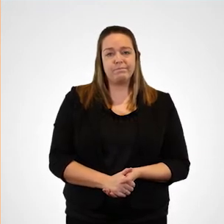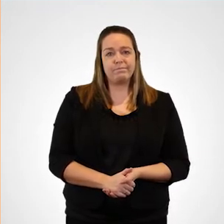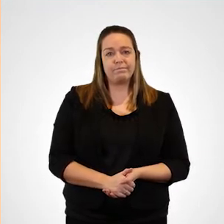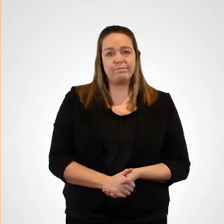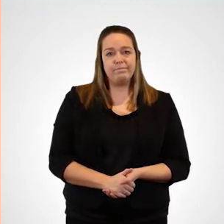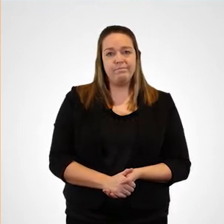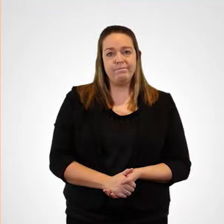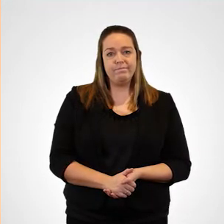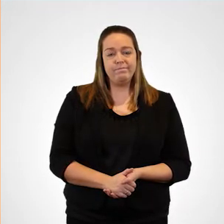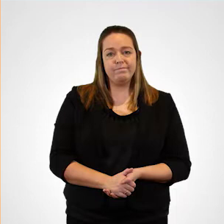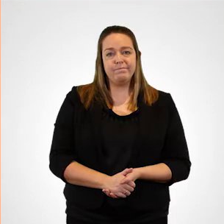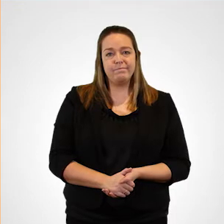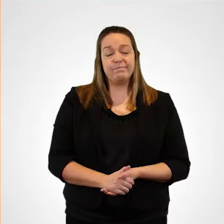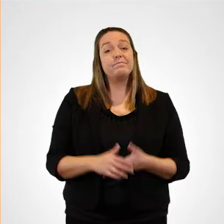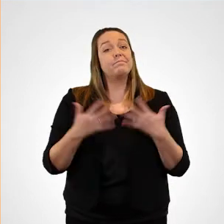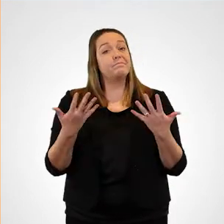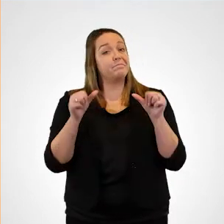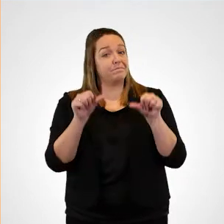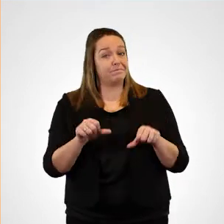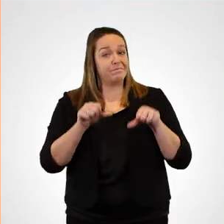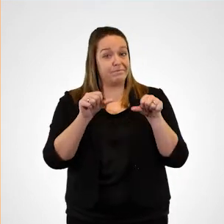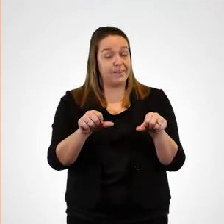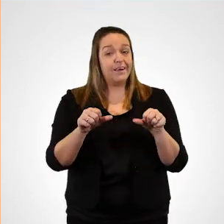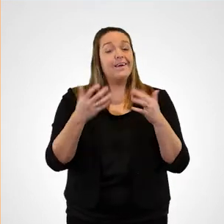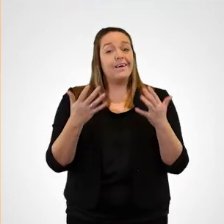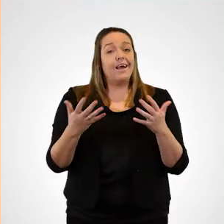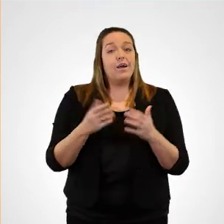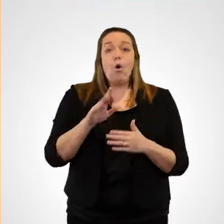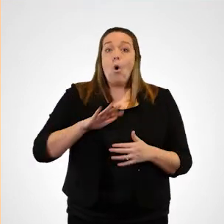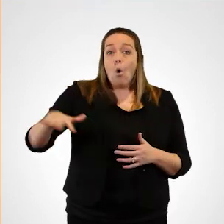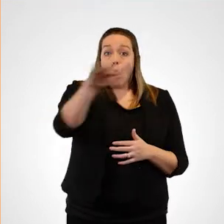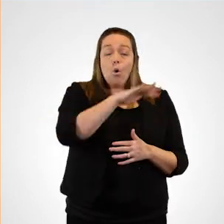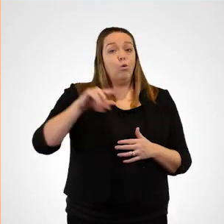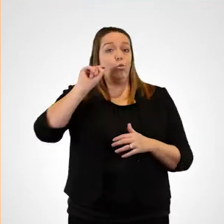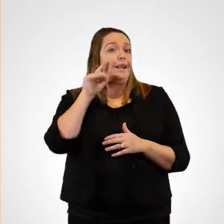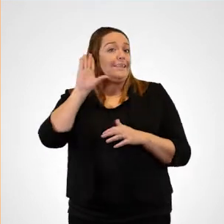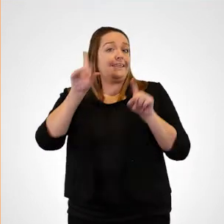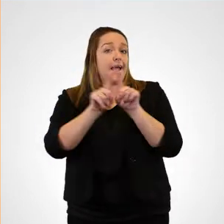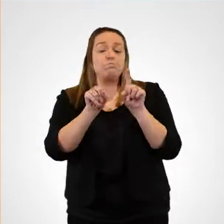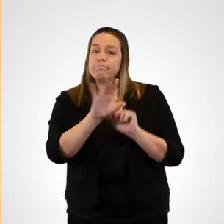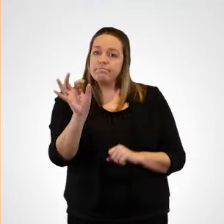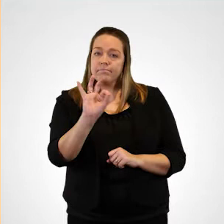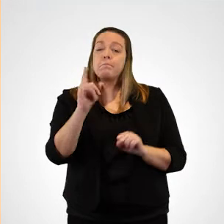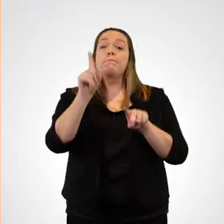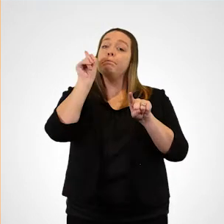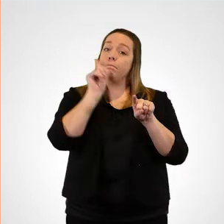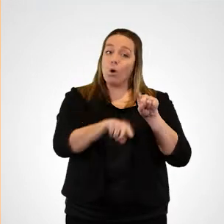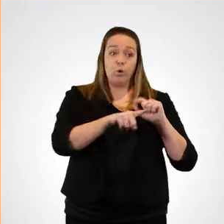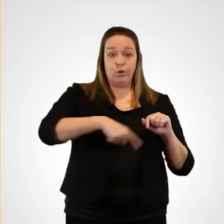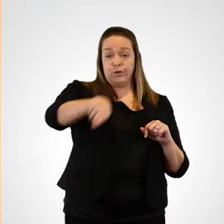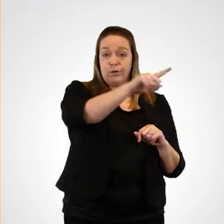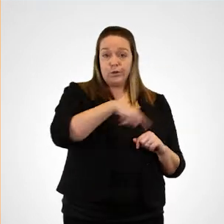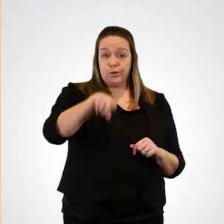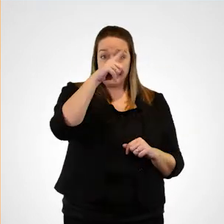Now, not everybody gets this effect, but for most people